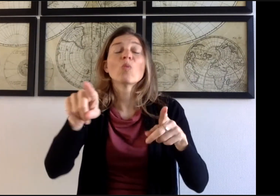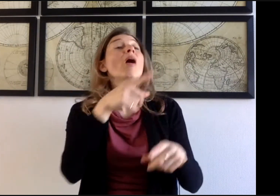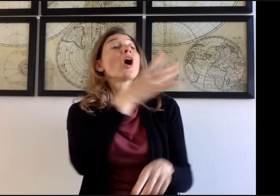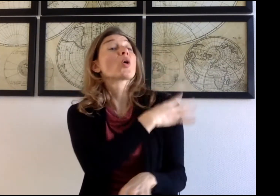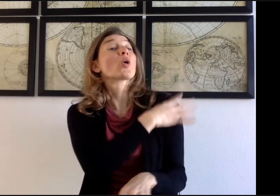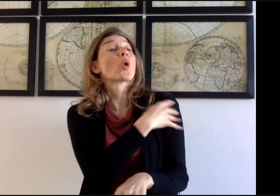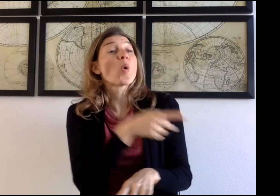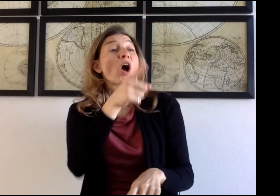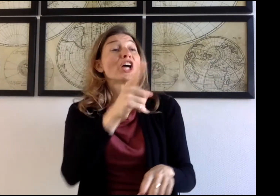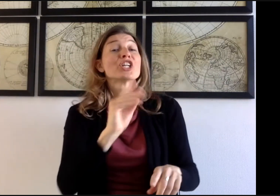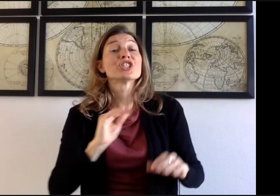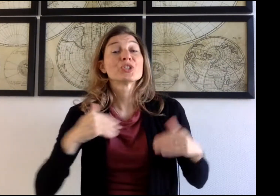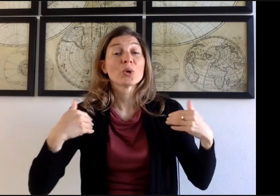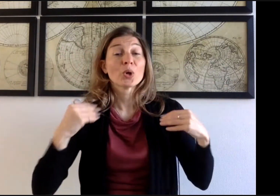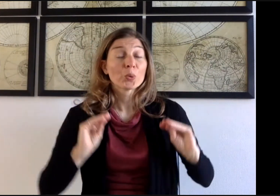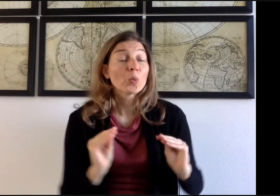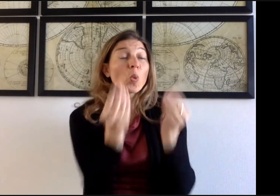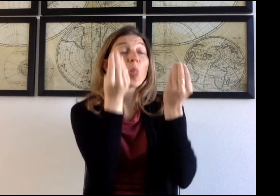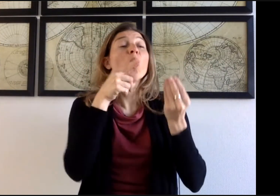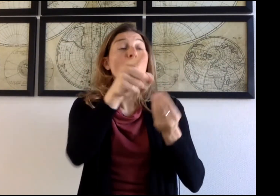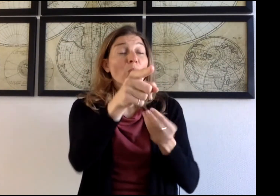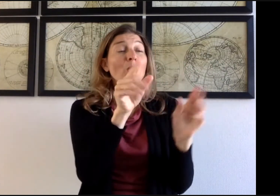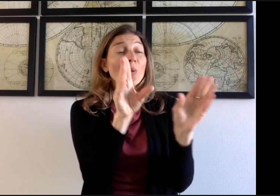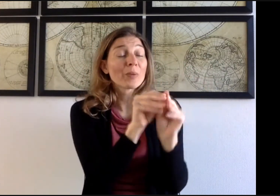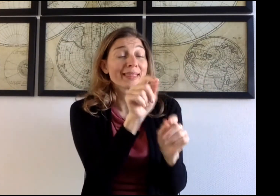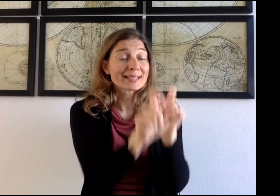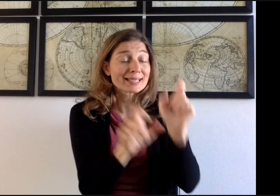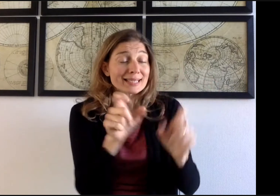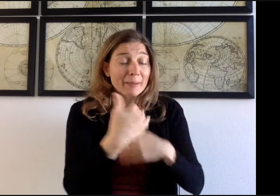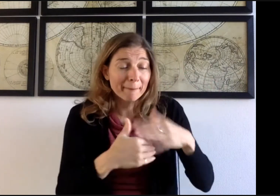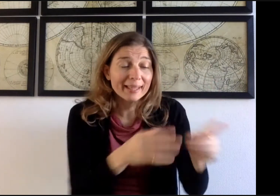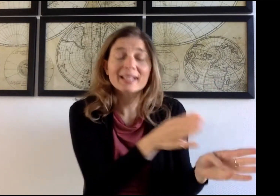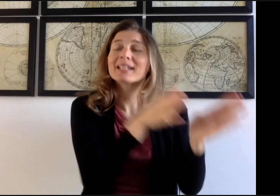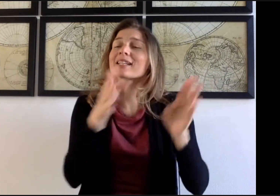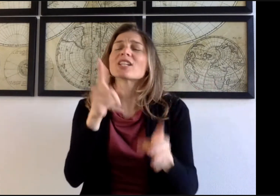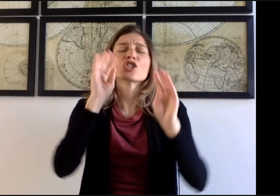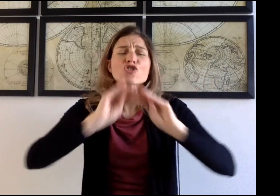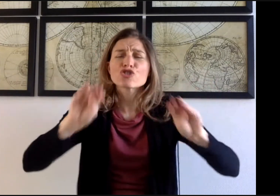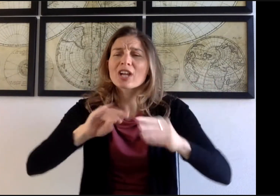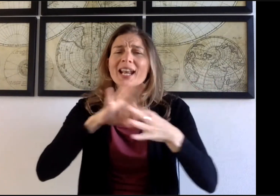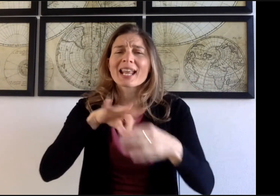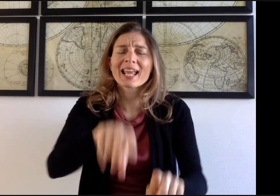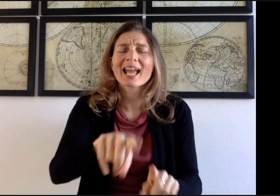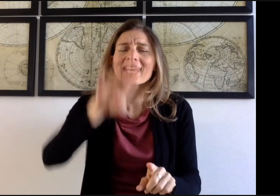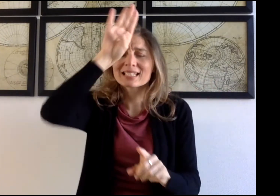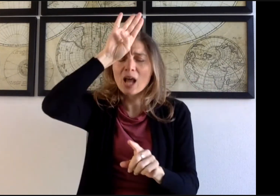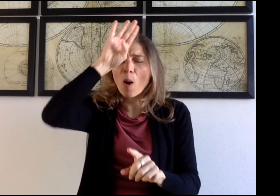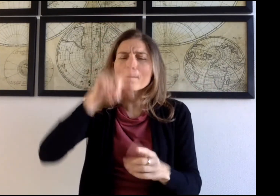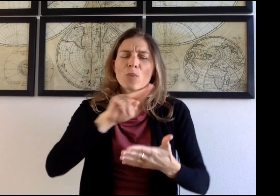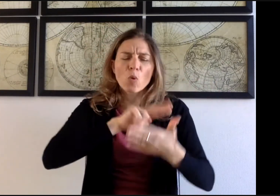and women with disabilities, training on the Istanbul Convention, We had a conference on disability assessment.